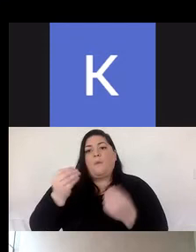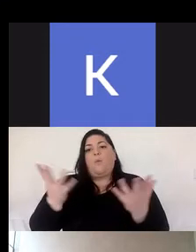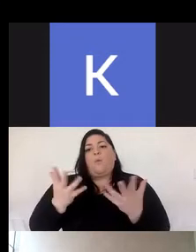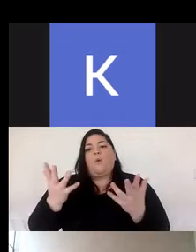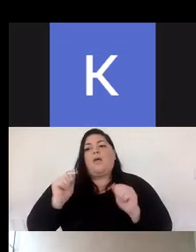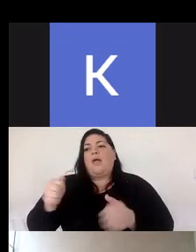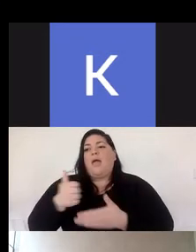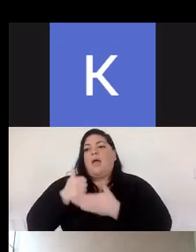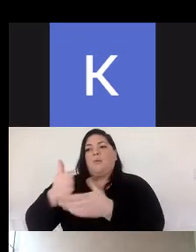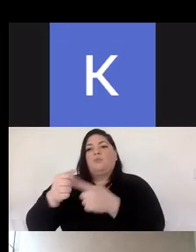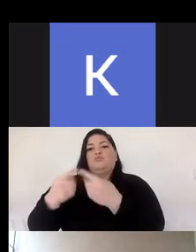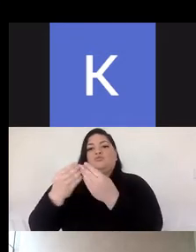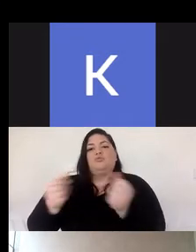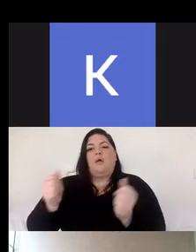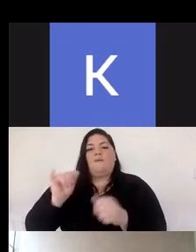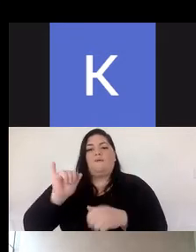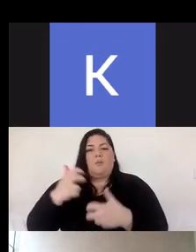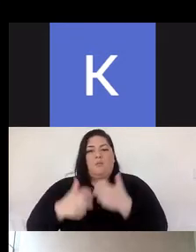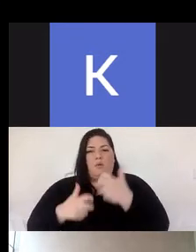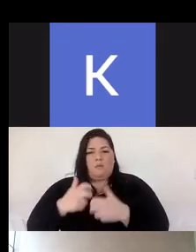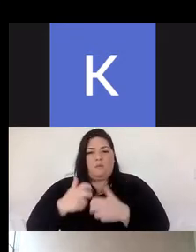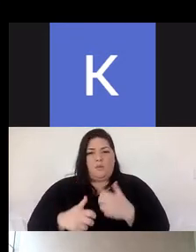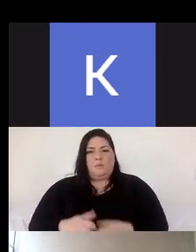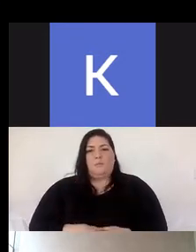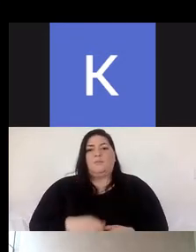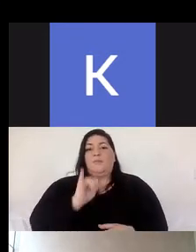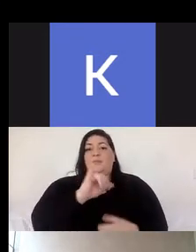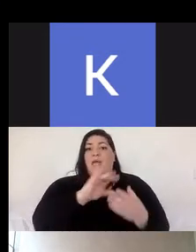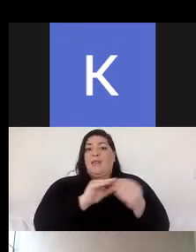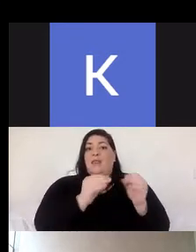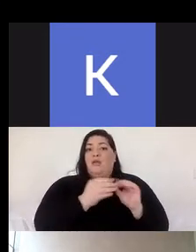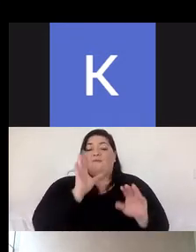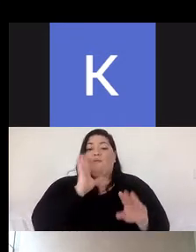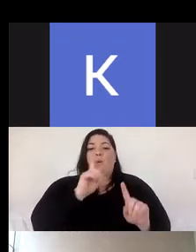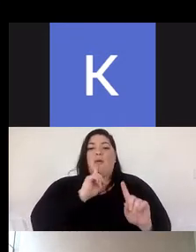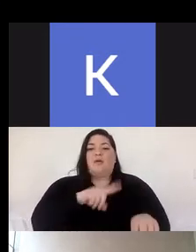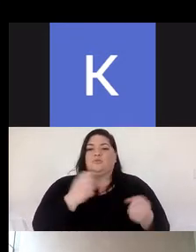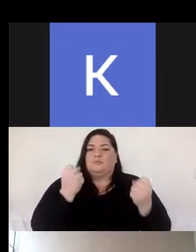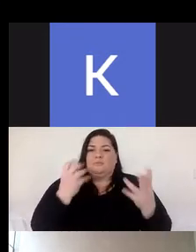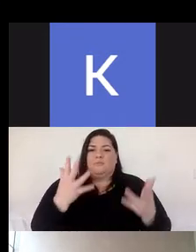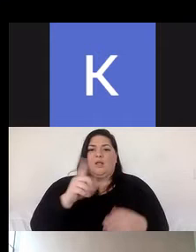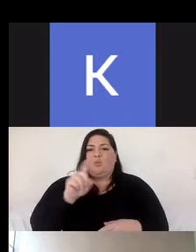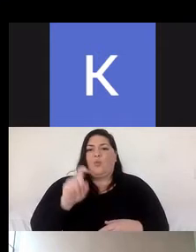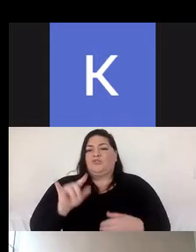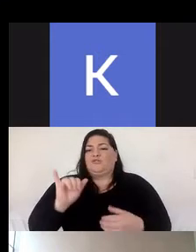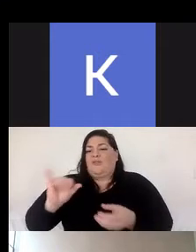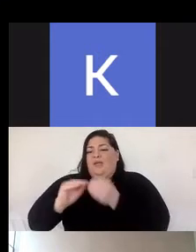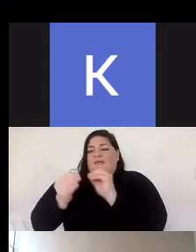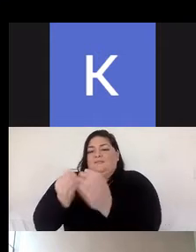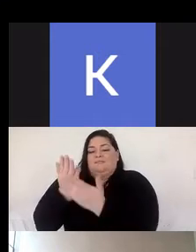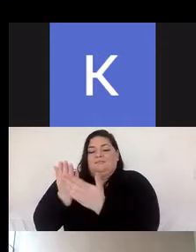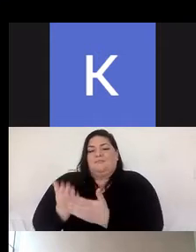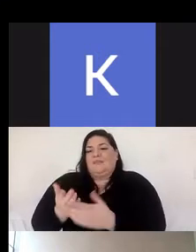seem to be showing promise. The narrative really answers questions that the quantitative data can't, as well as